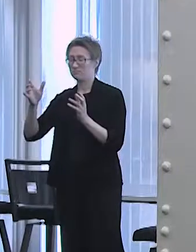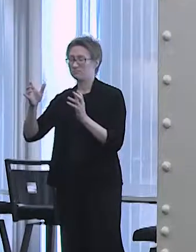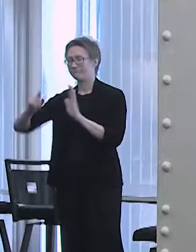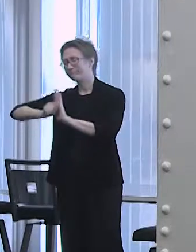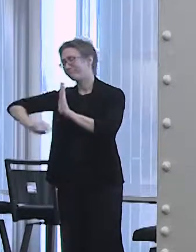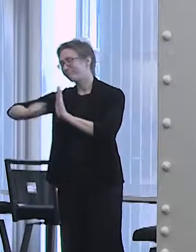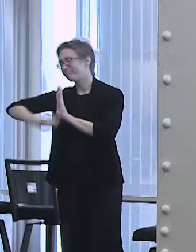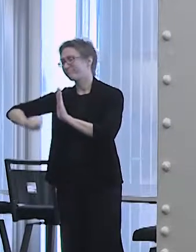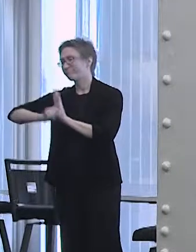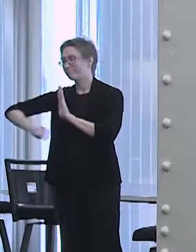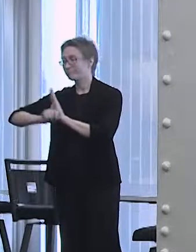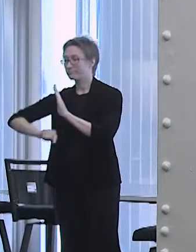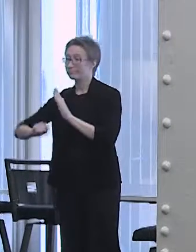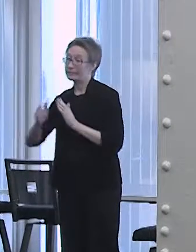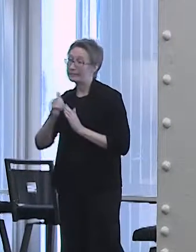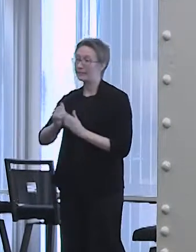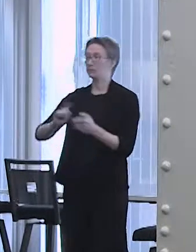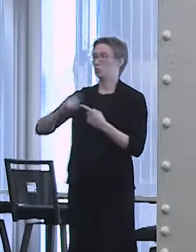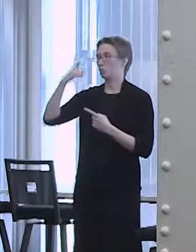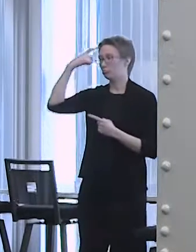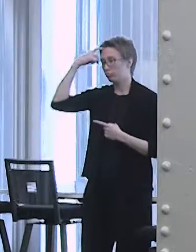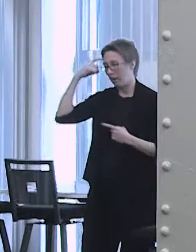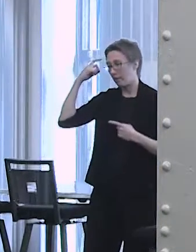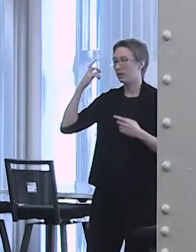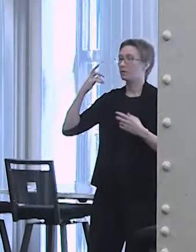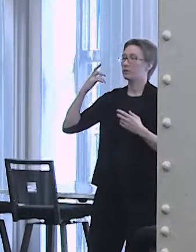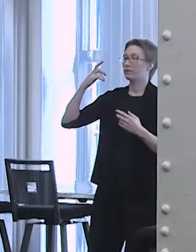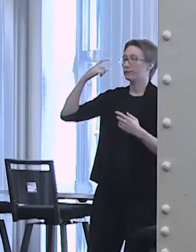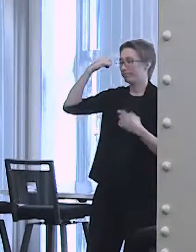I've lived with mental health issues for most of my life.